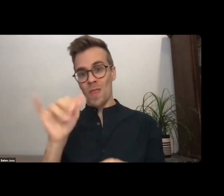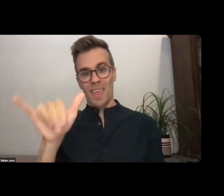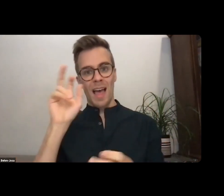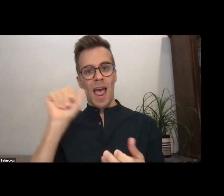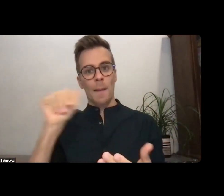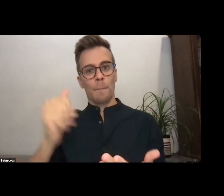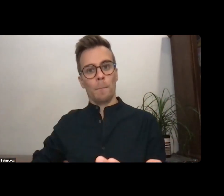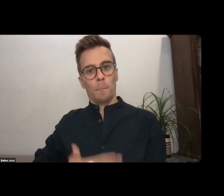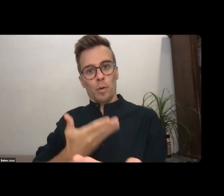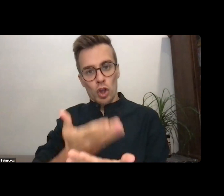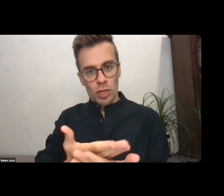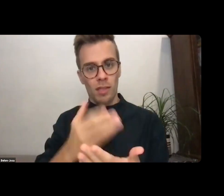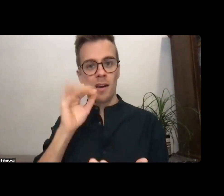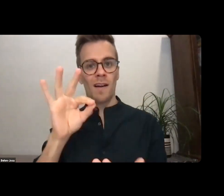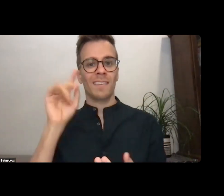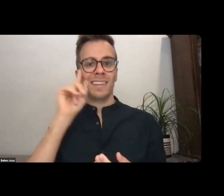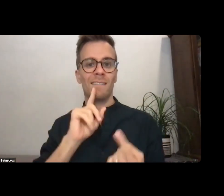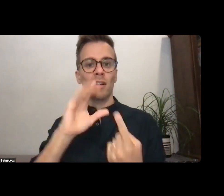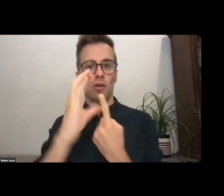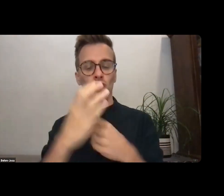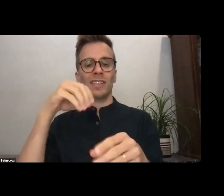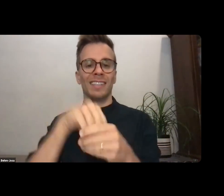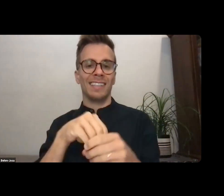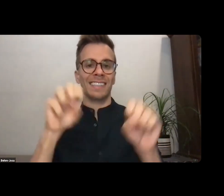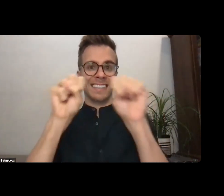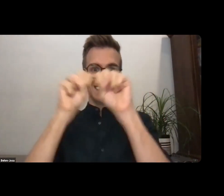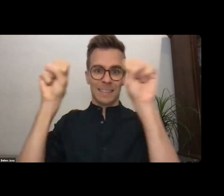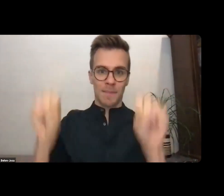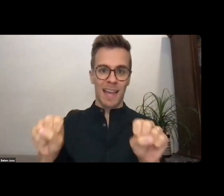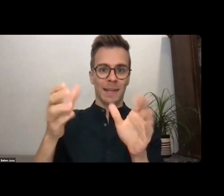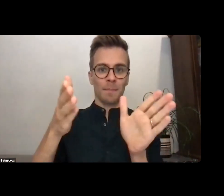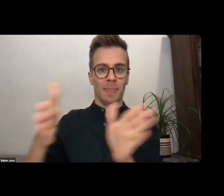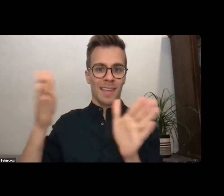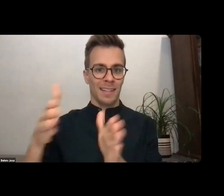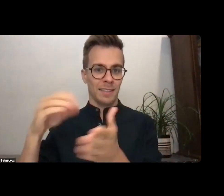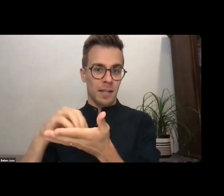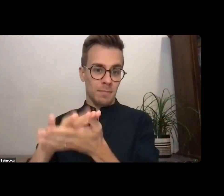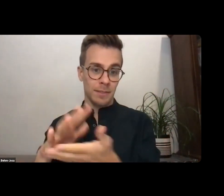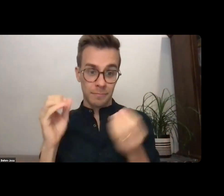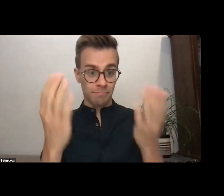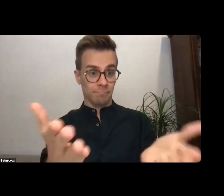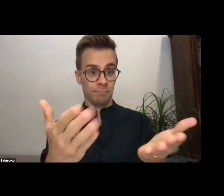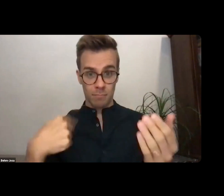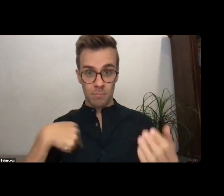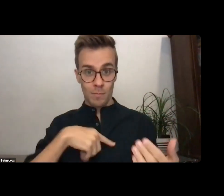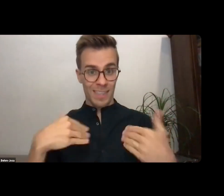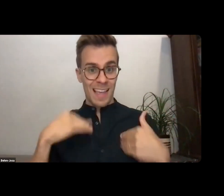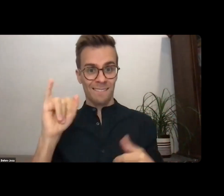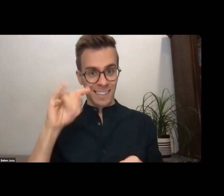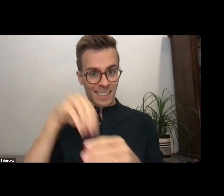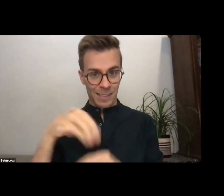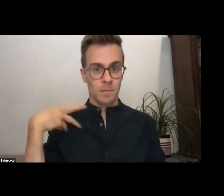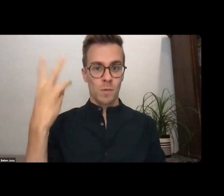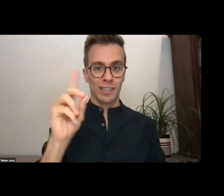I call that the birth of deaf culture in a systematic planning document.